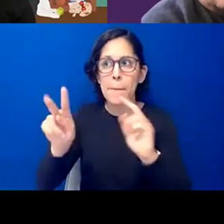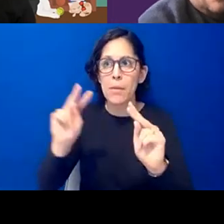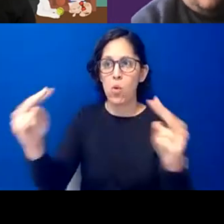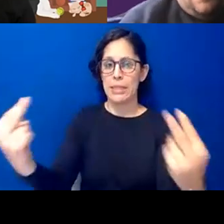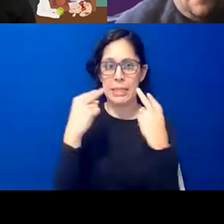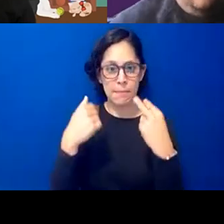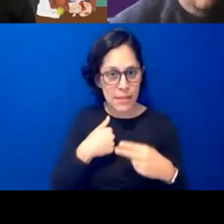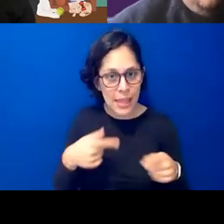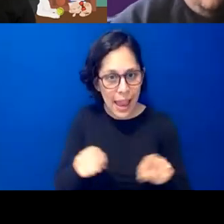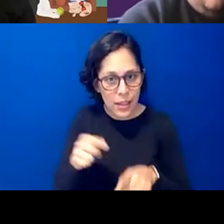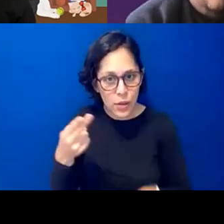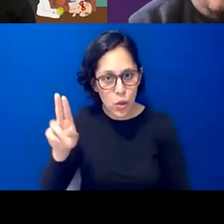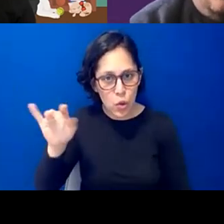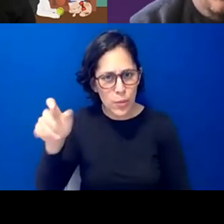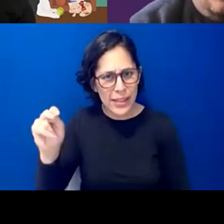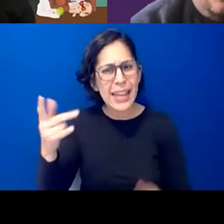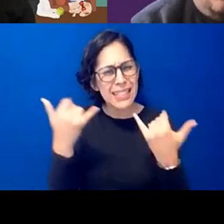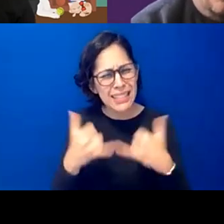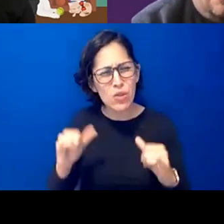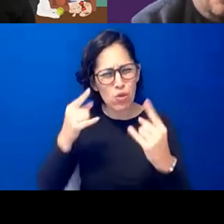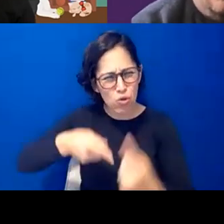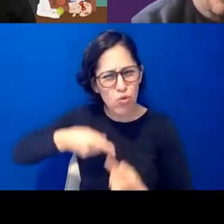Ghada Al-Masri: I continue to struggle with legitimacy, despite my PhD.